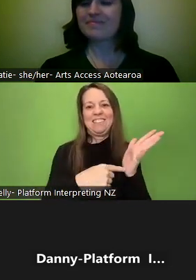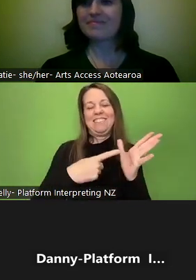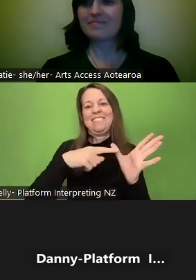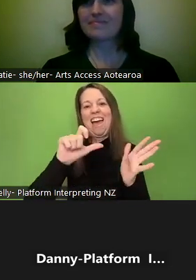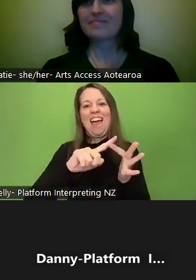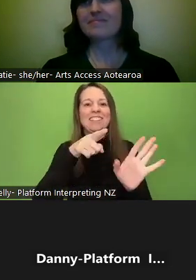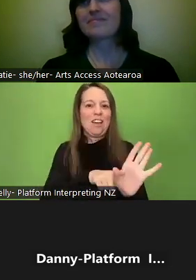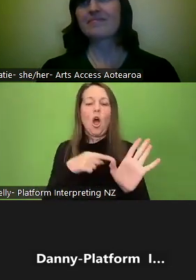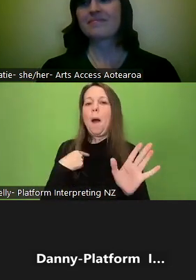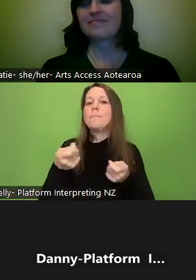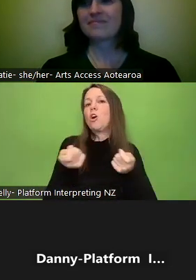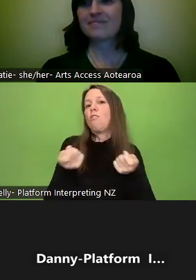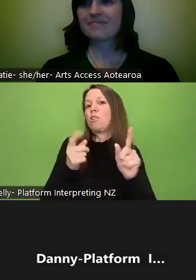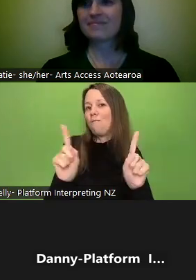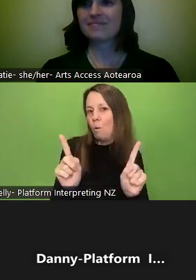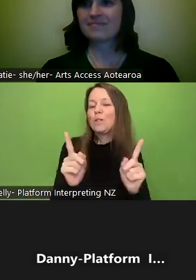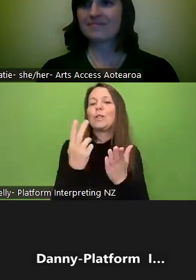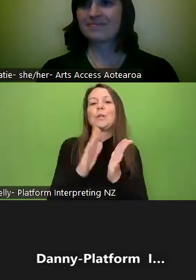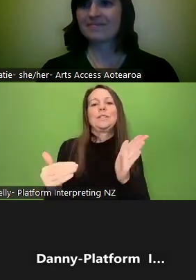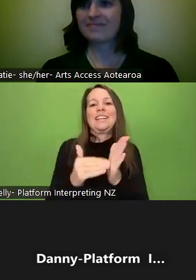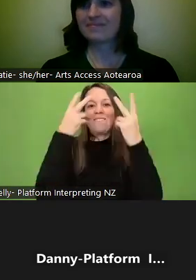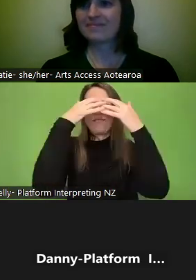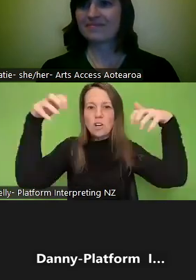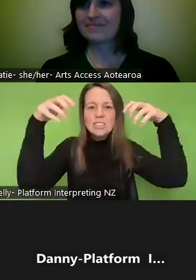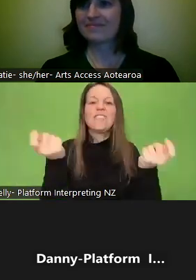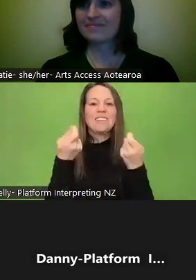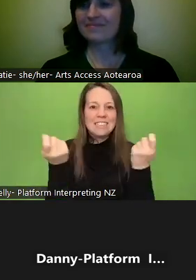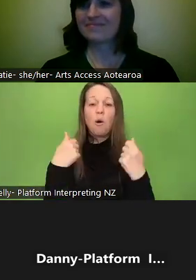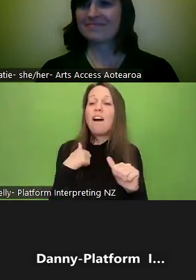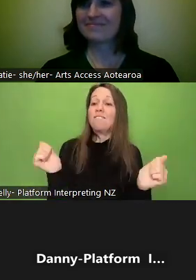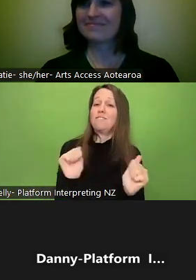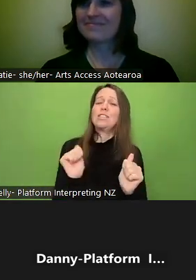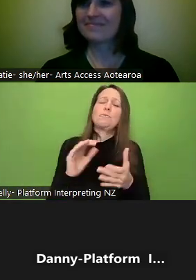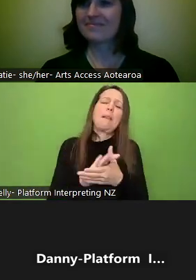I've had the pleasure of working with both Stace and Katie over the last,